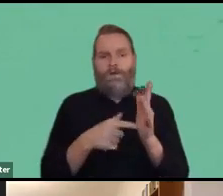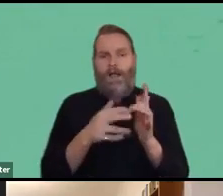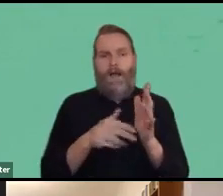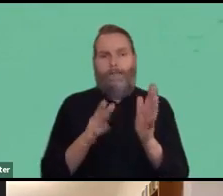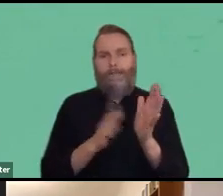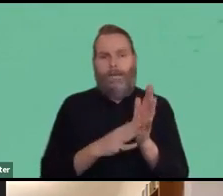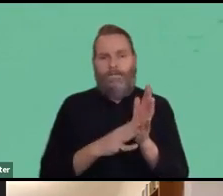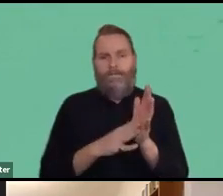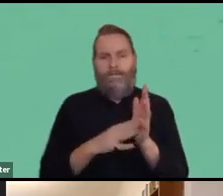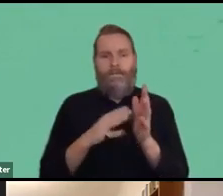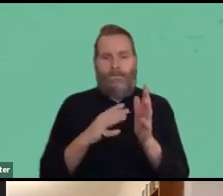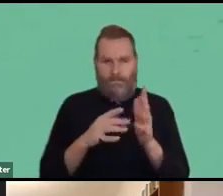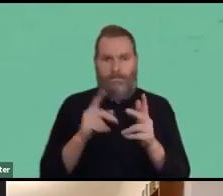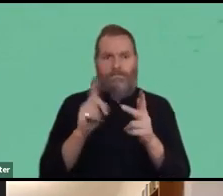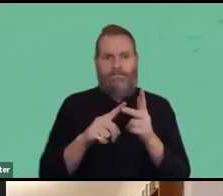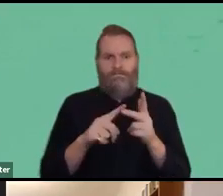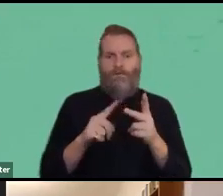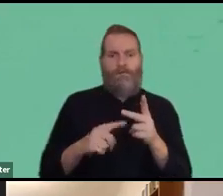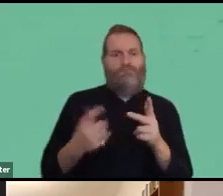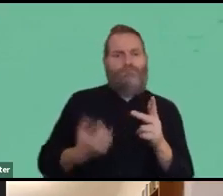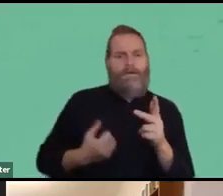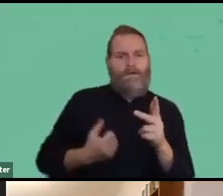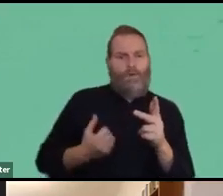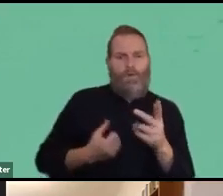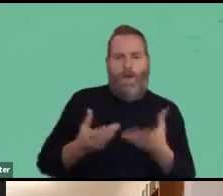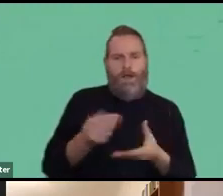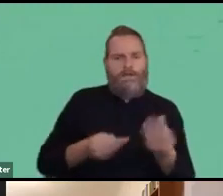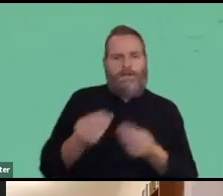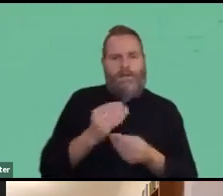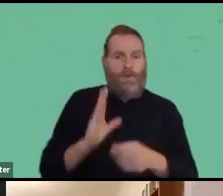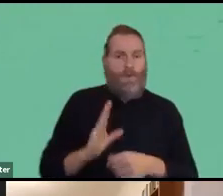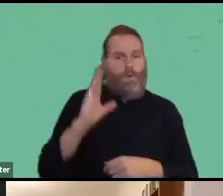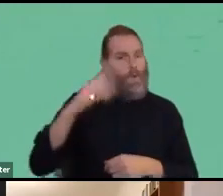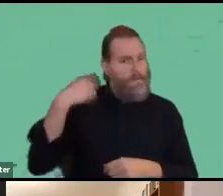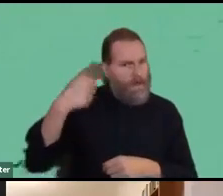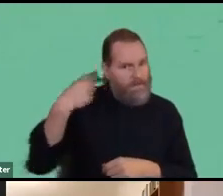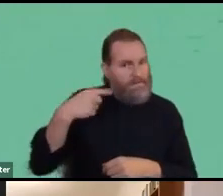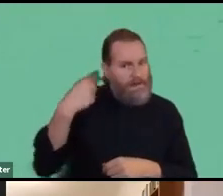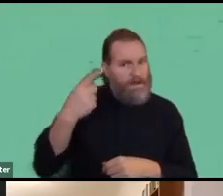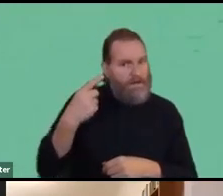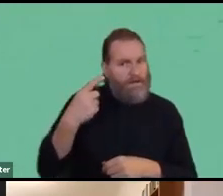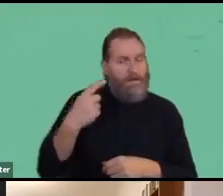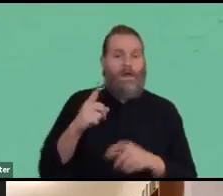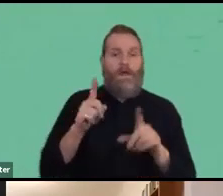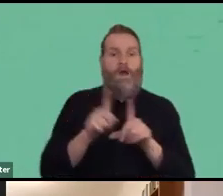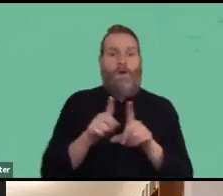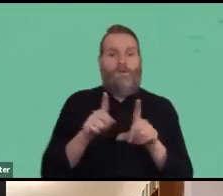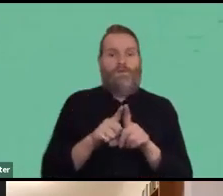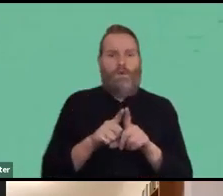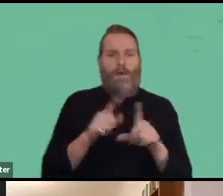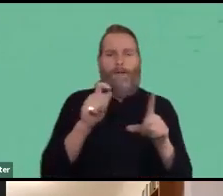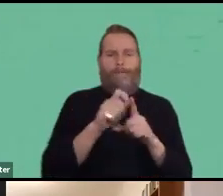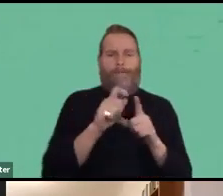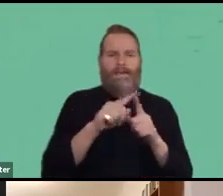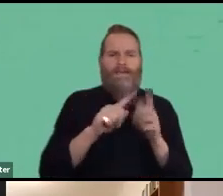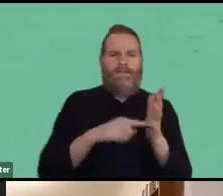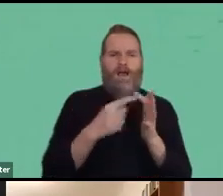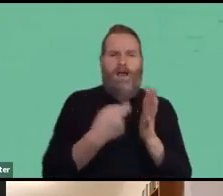the Revenue and Customs north London branch and HMRC Peterlee PCS branch so hello to all of you